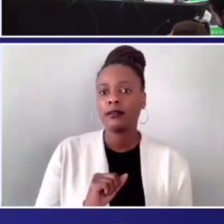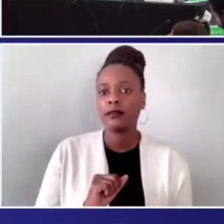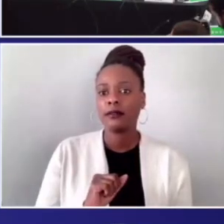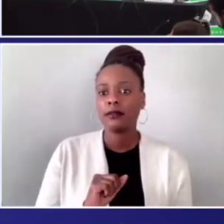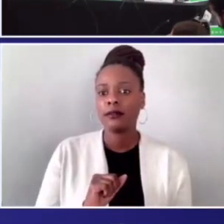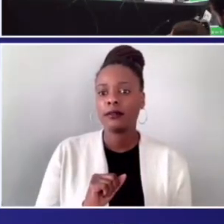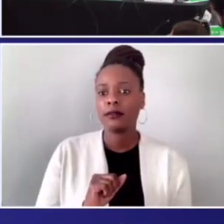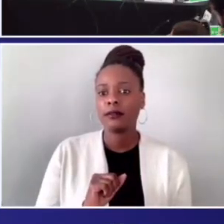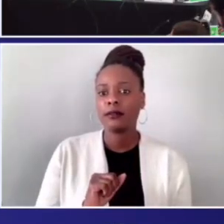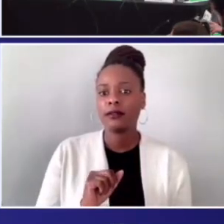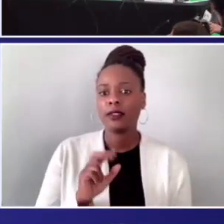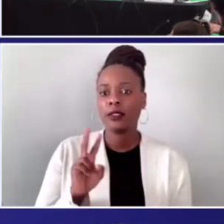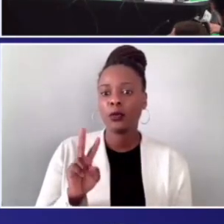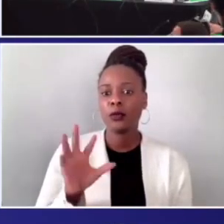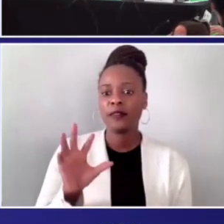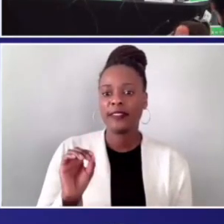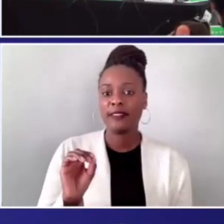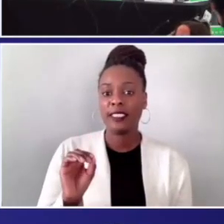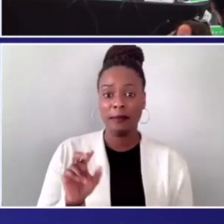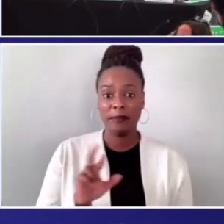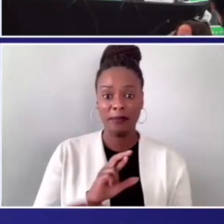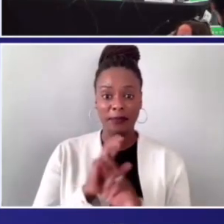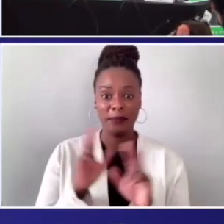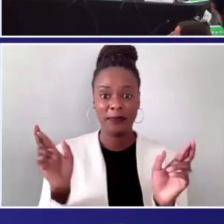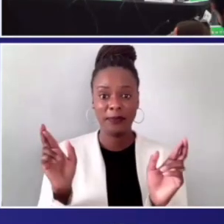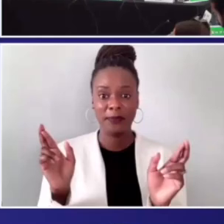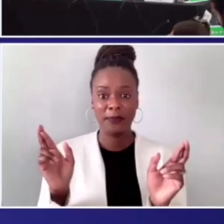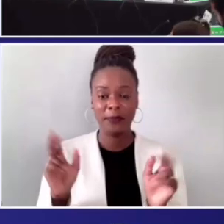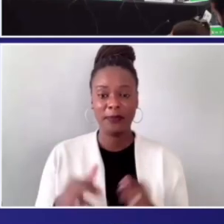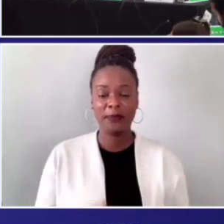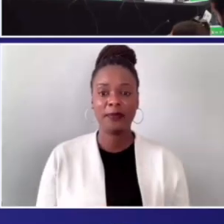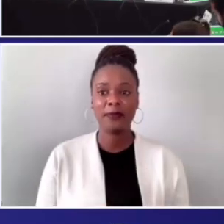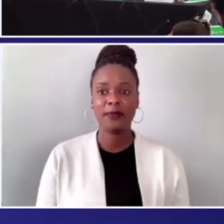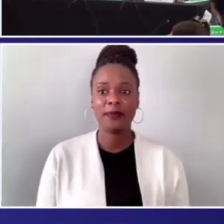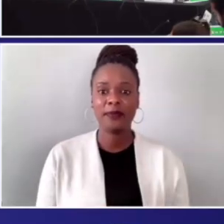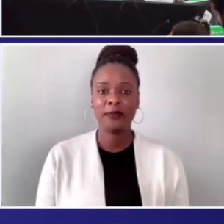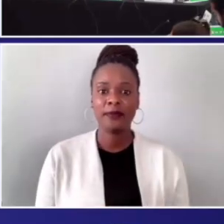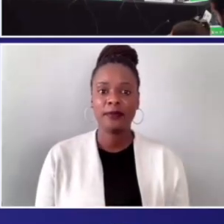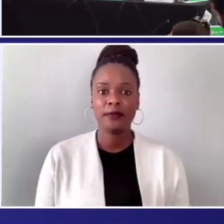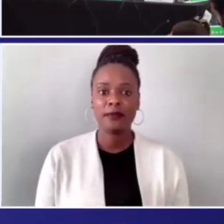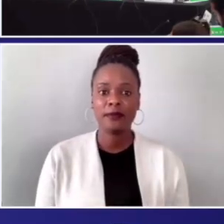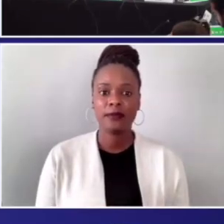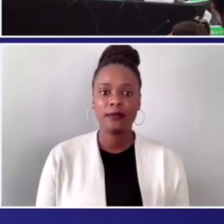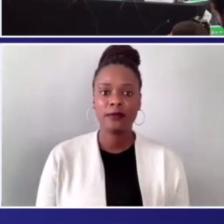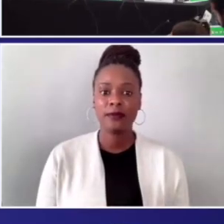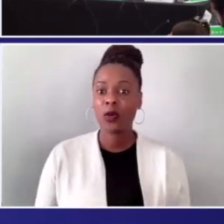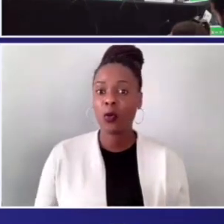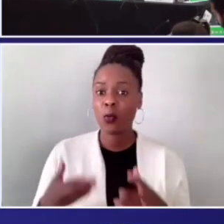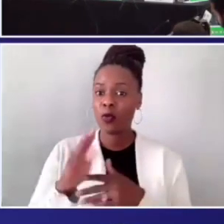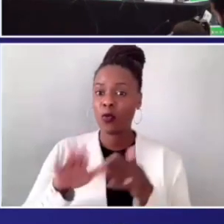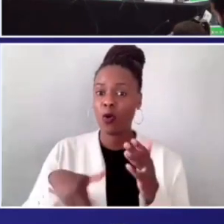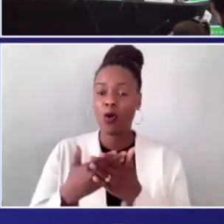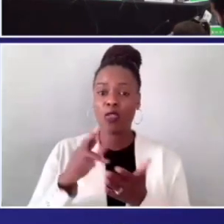Okay. Did we make it through all of the repayment plan stuff, the tiered?